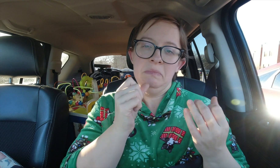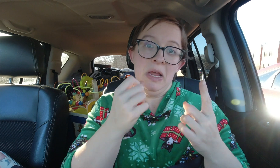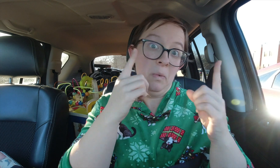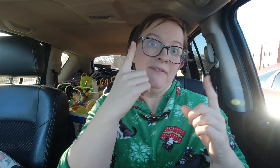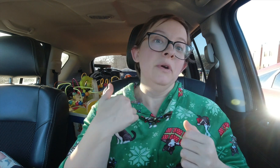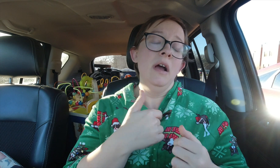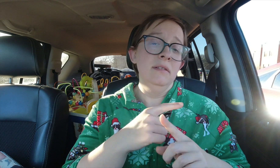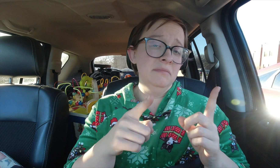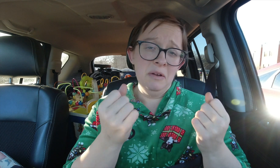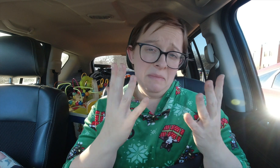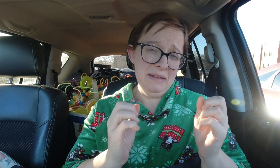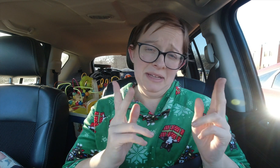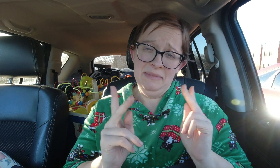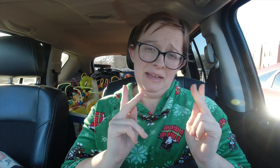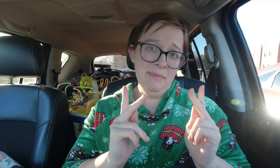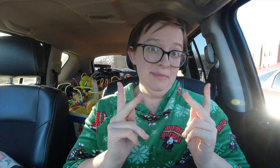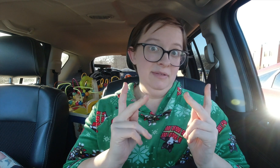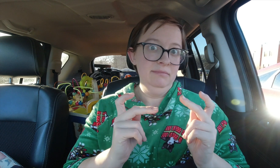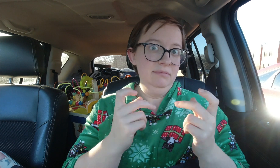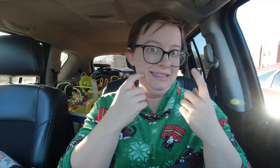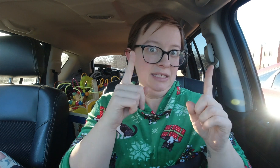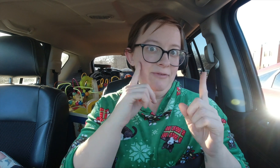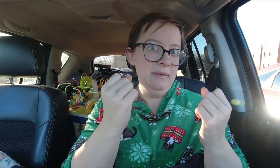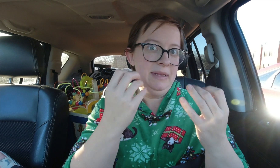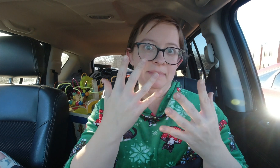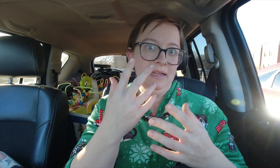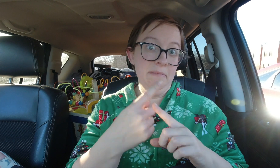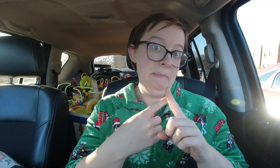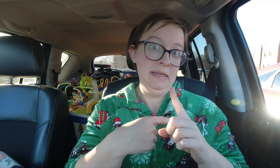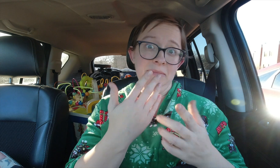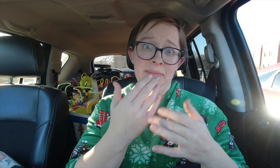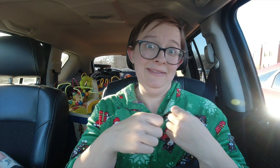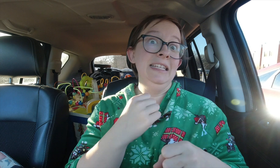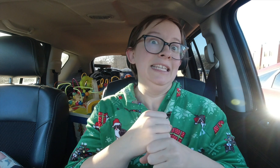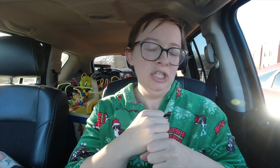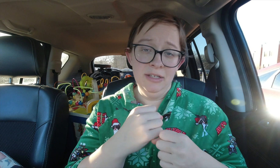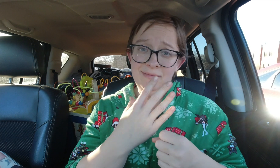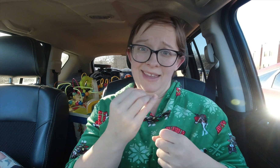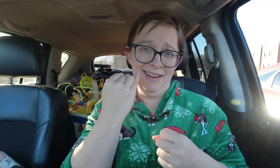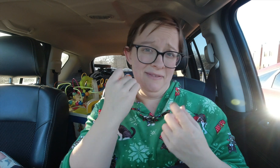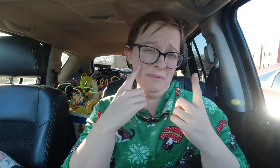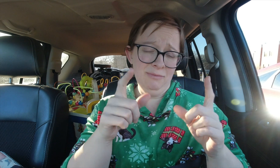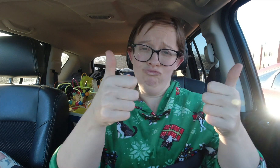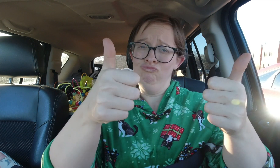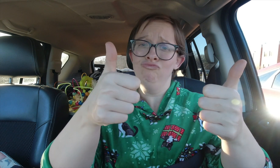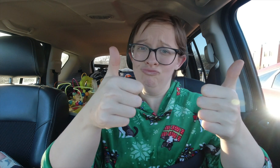So it just didn't work out for us. But I know a lot of people are very successful for many, many months or maybe even years with it.